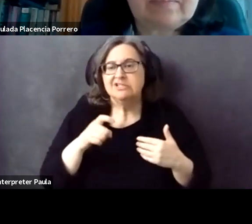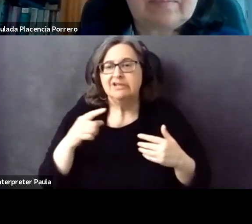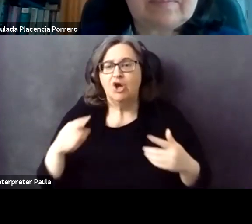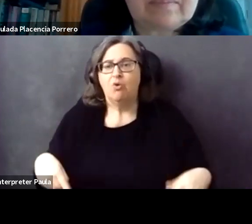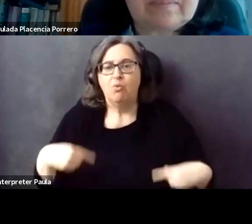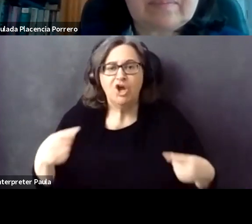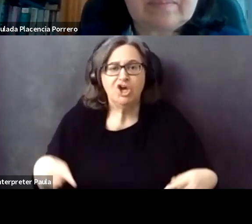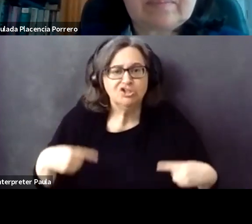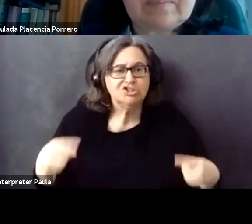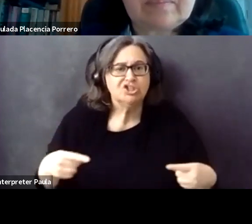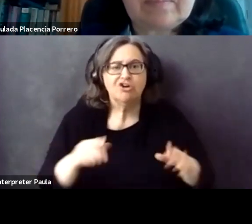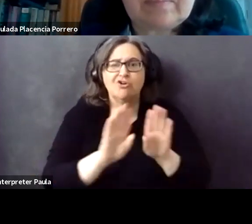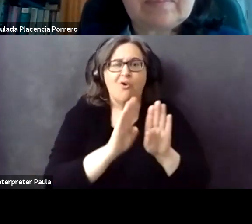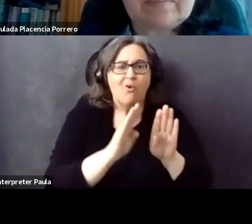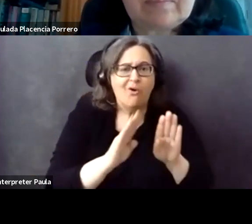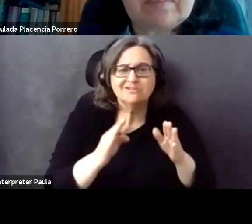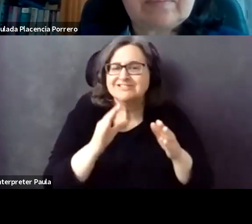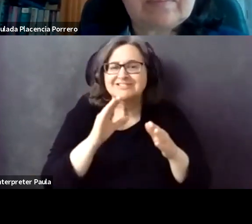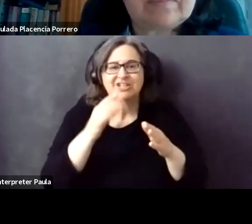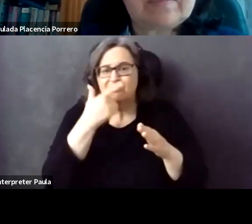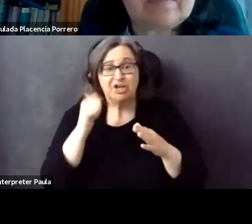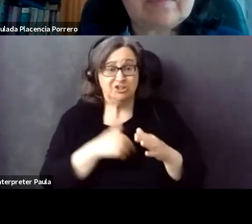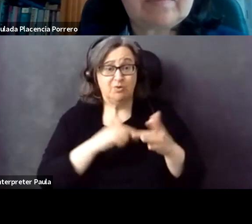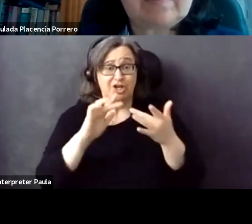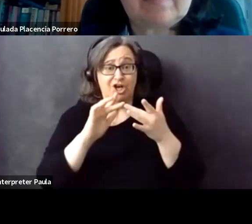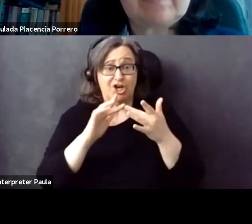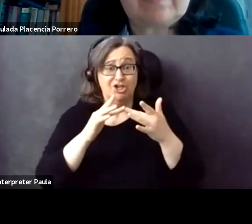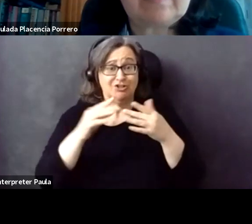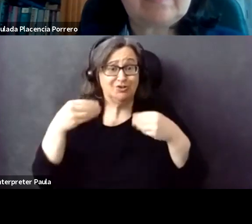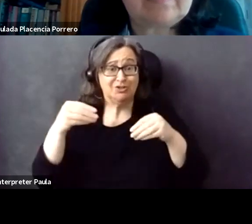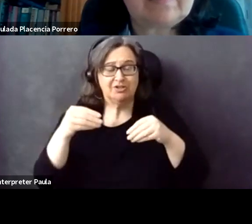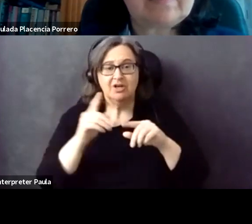accessible because we don't